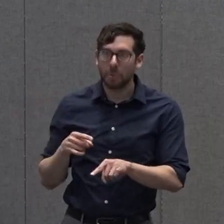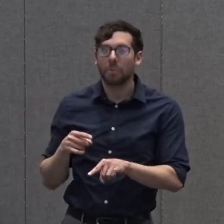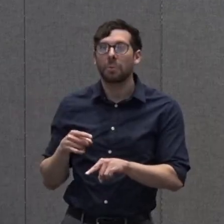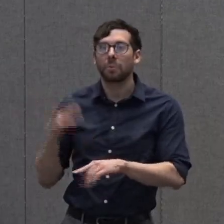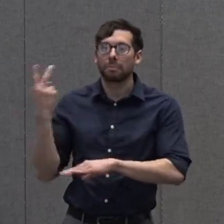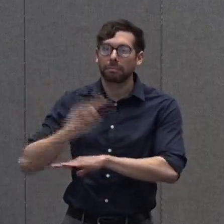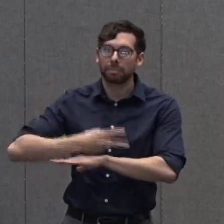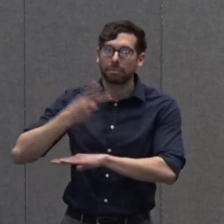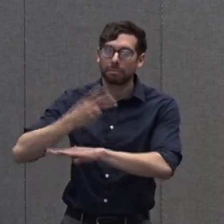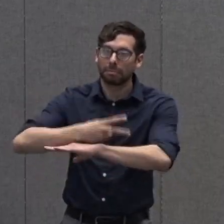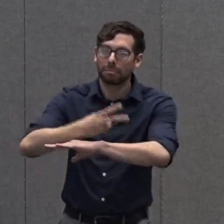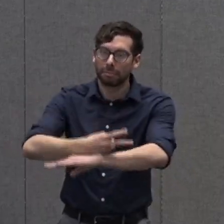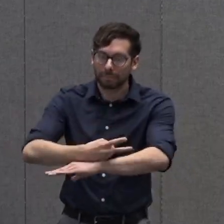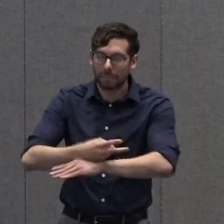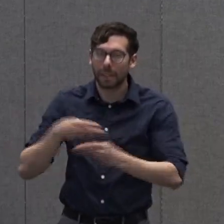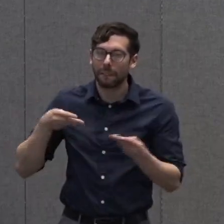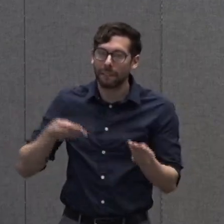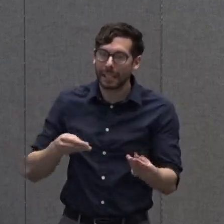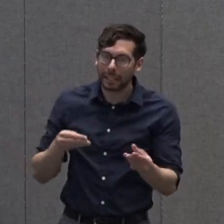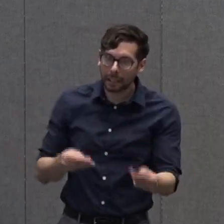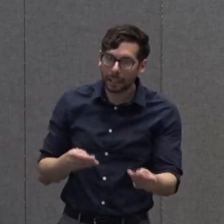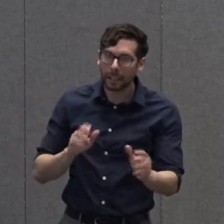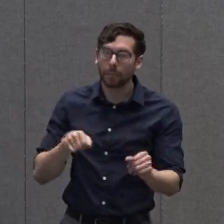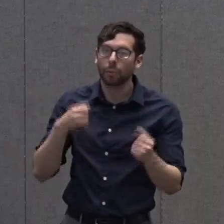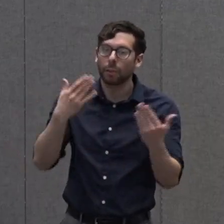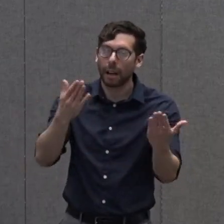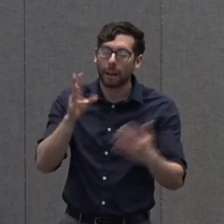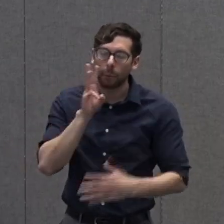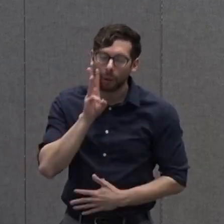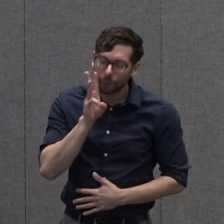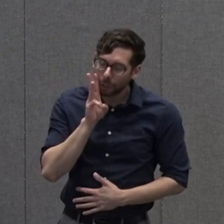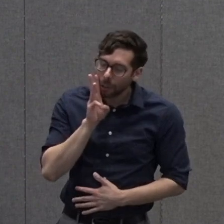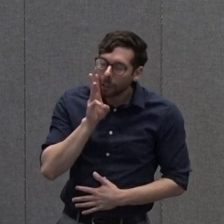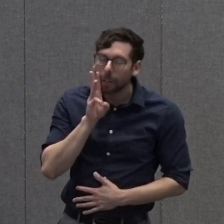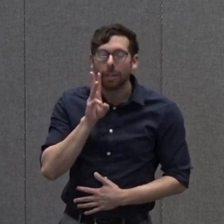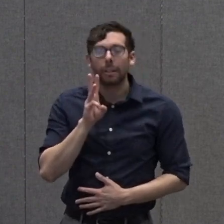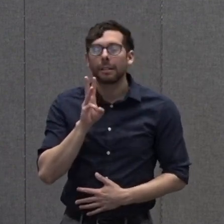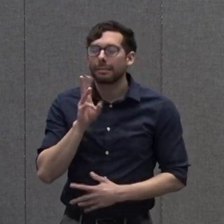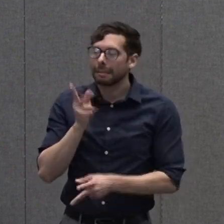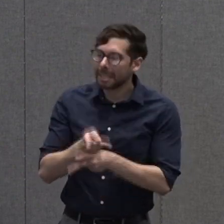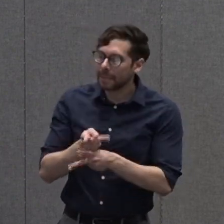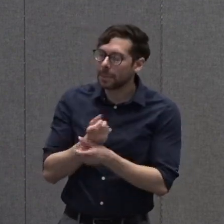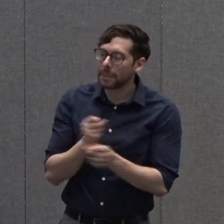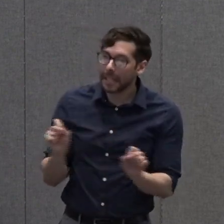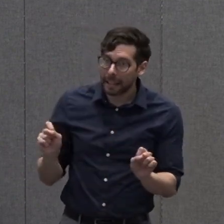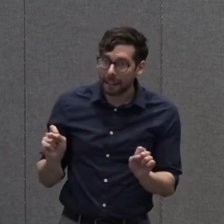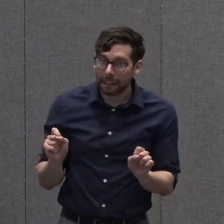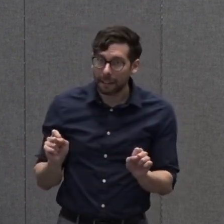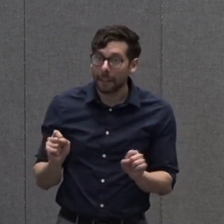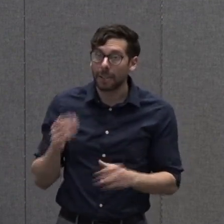And keep them safe, yeah. And the building has to be kept warm through the cooler nights.